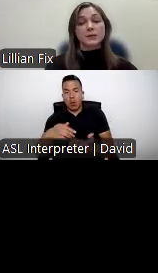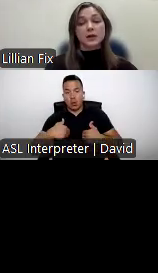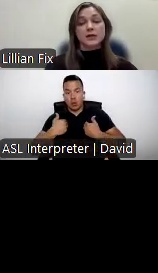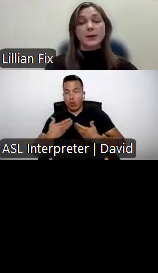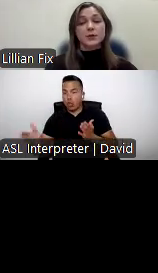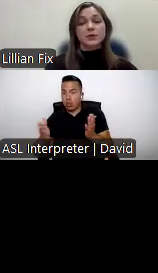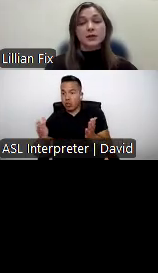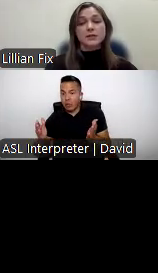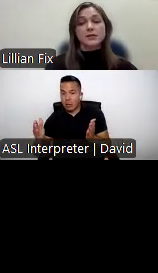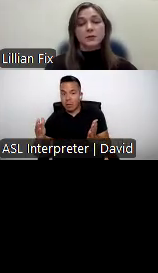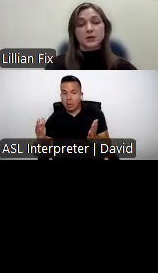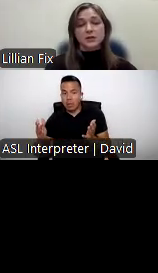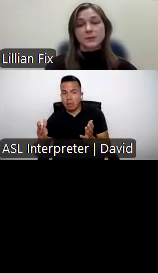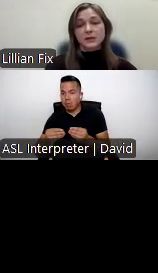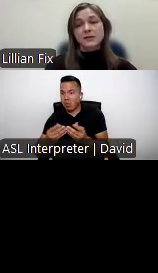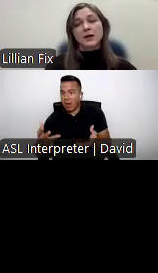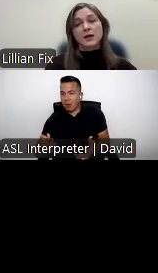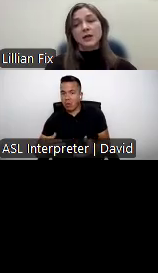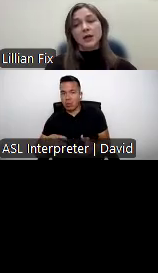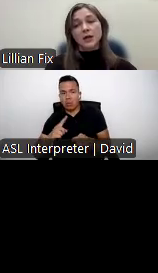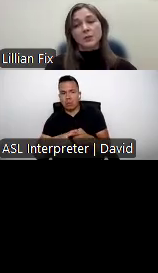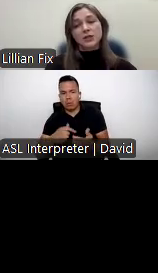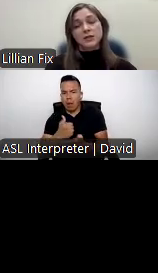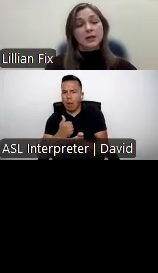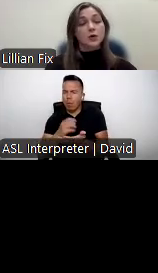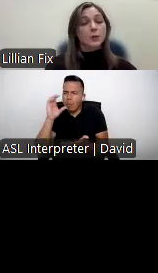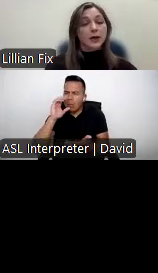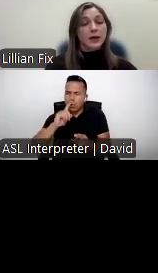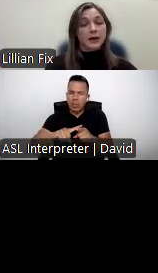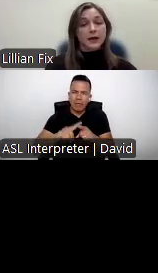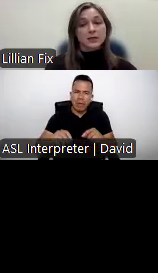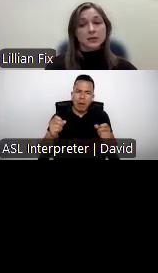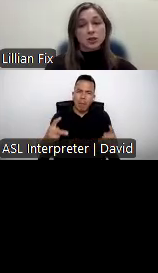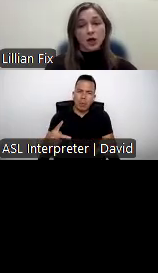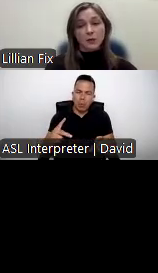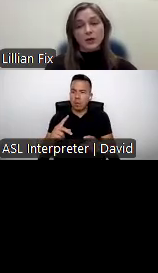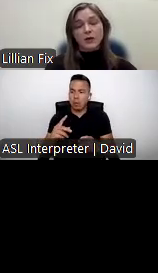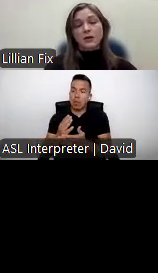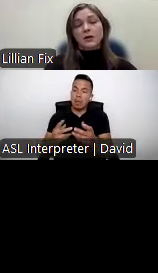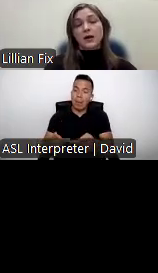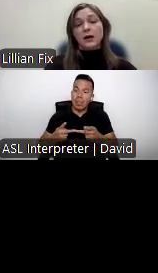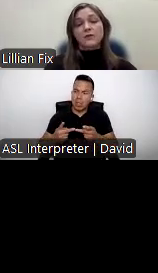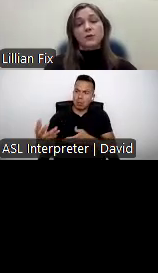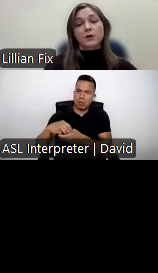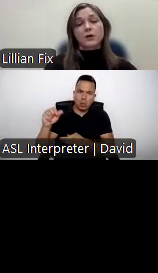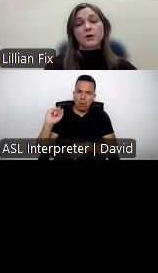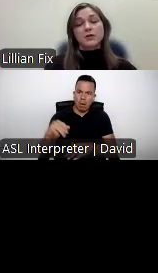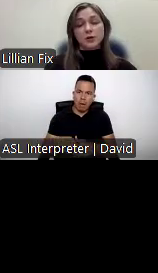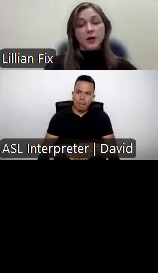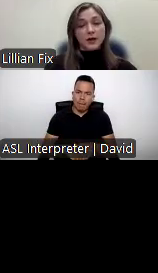work experience opportunities for participants in occupations that incorporate AI into the job. For